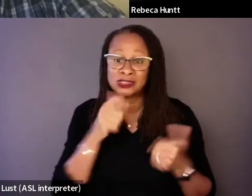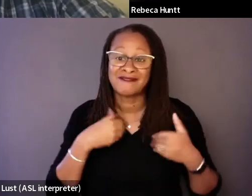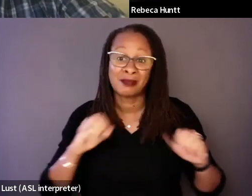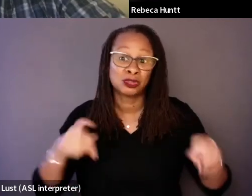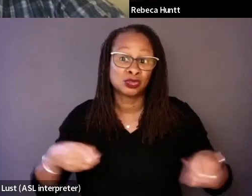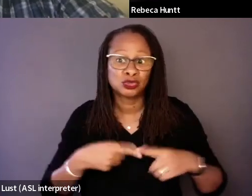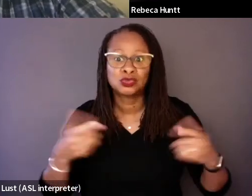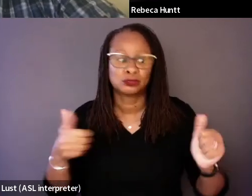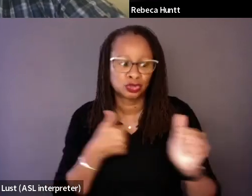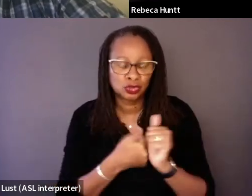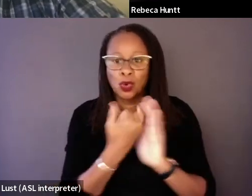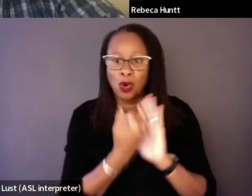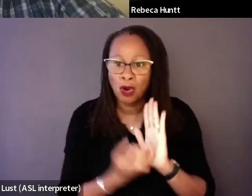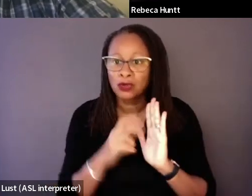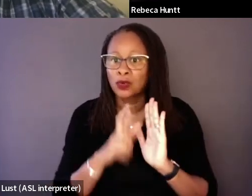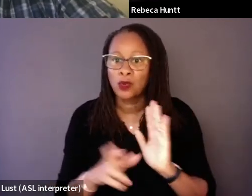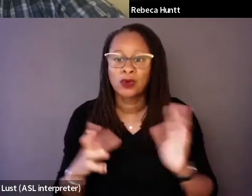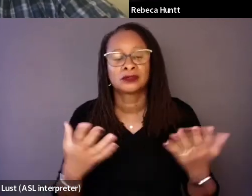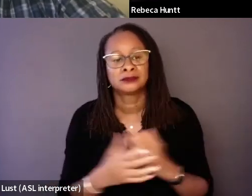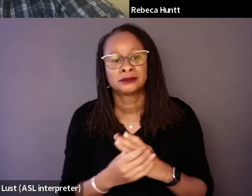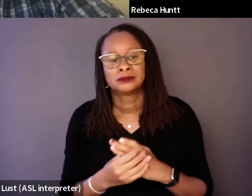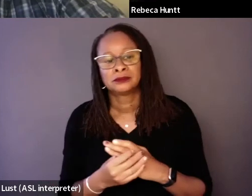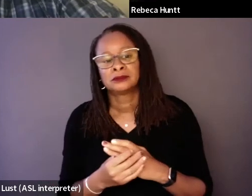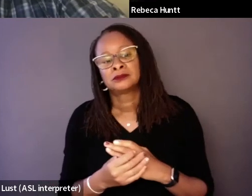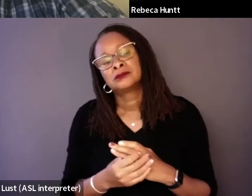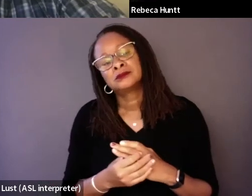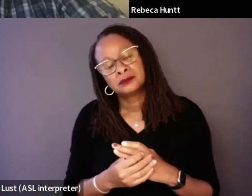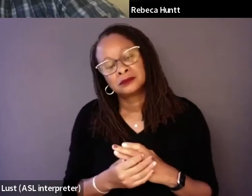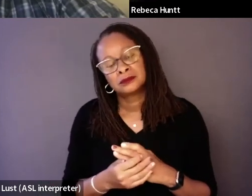things or for whom they were in a realistic sort of a pathway in life.